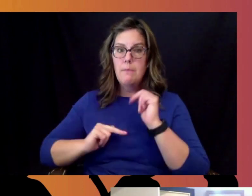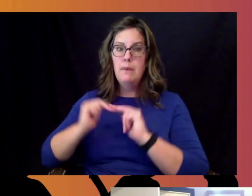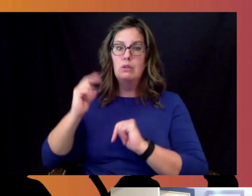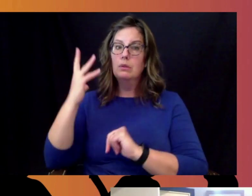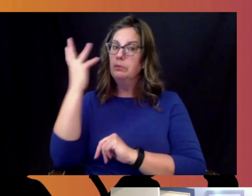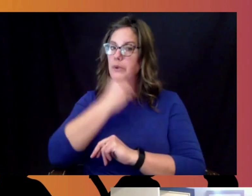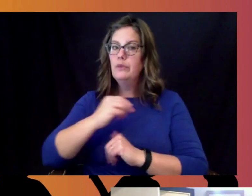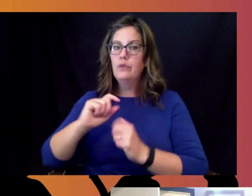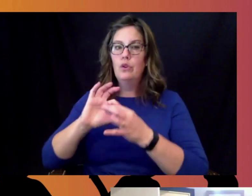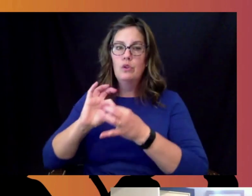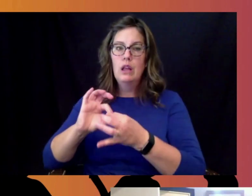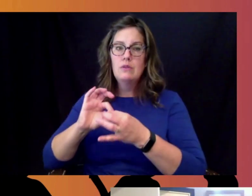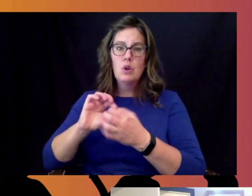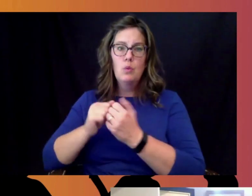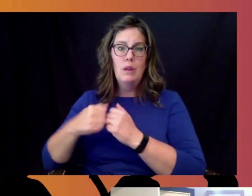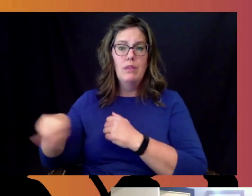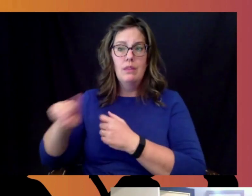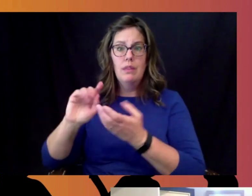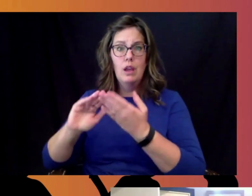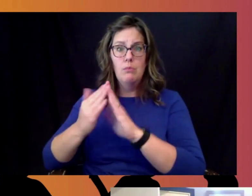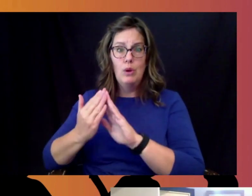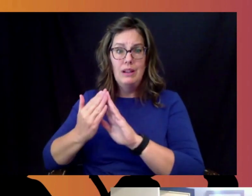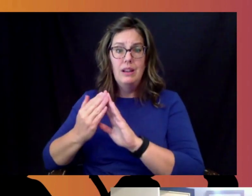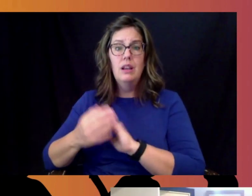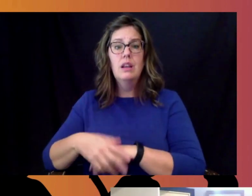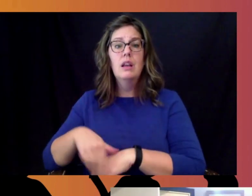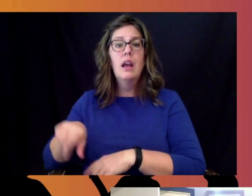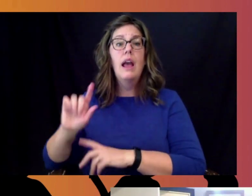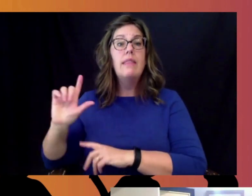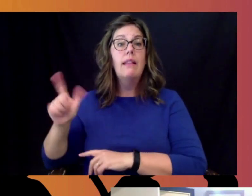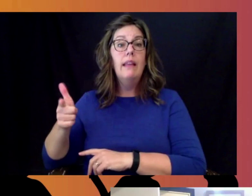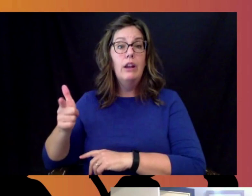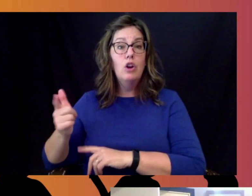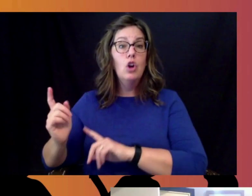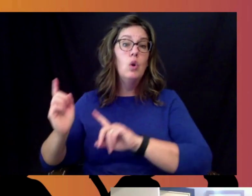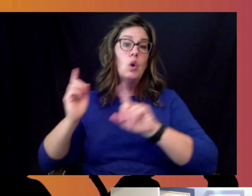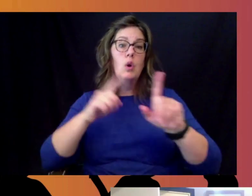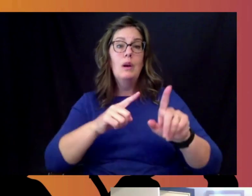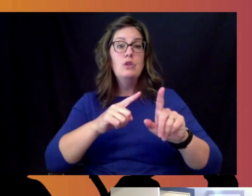uh later that year we went to standing rock to be in solidarity with the standing rock sioux tribe